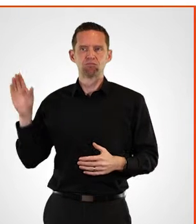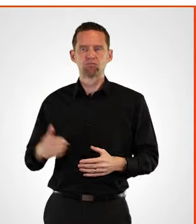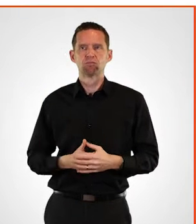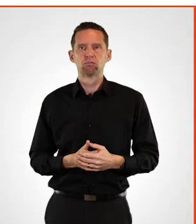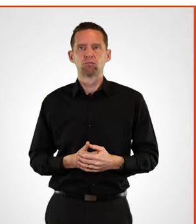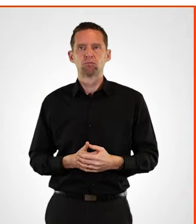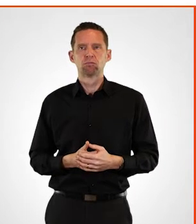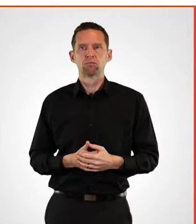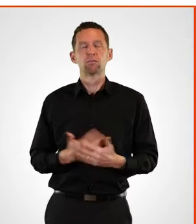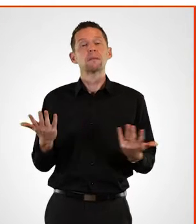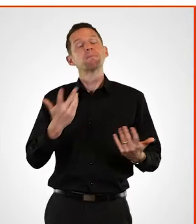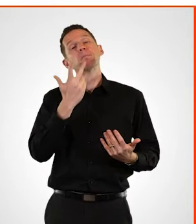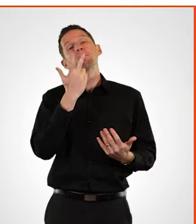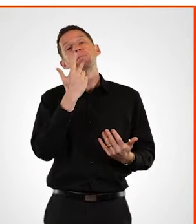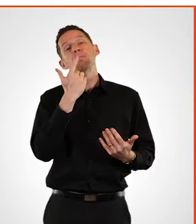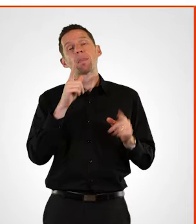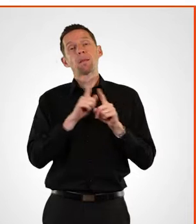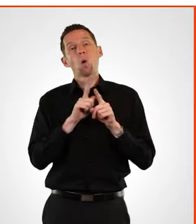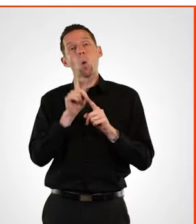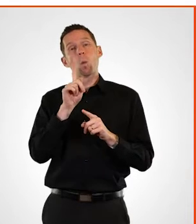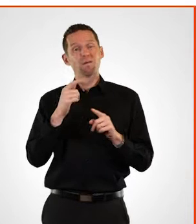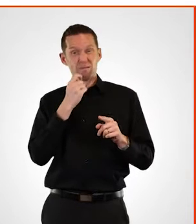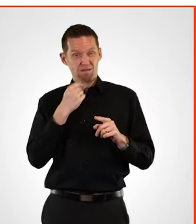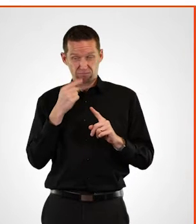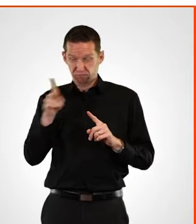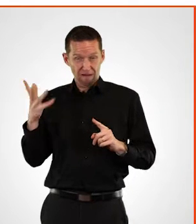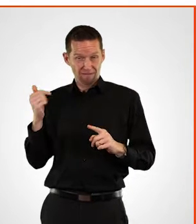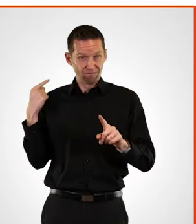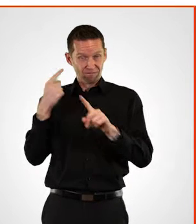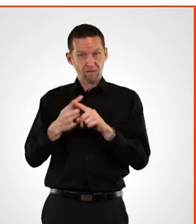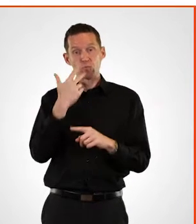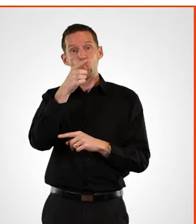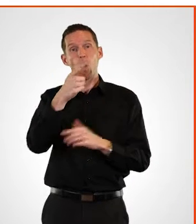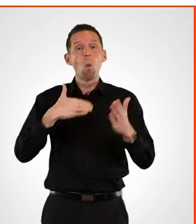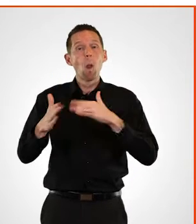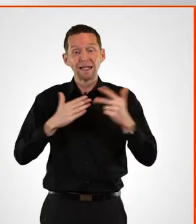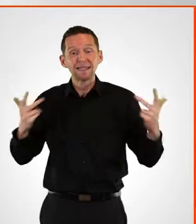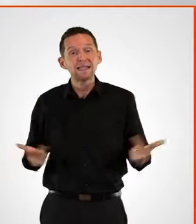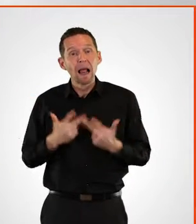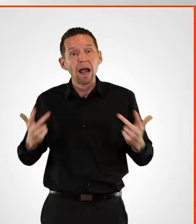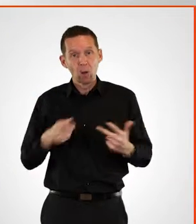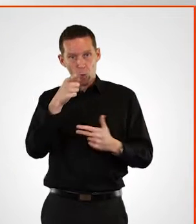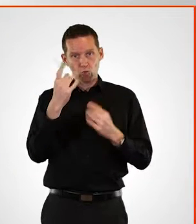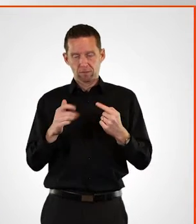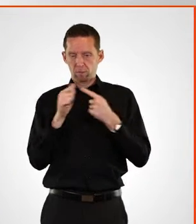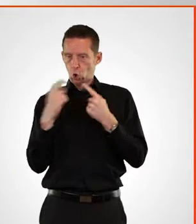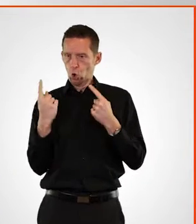If we're having a dinner, what we do is we backward plan. Who's going to be there? How many people are going to be there?